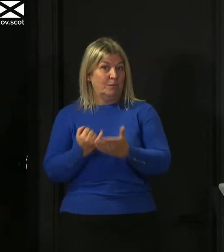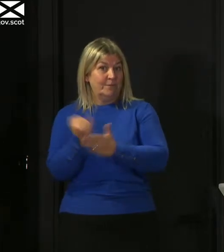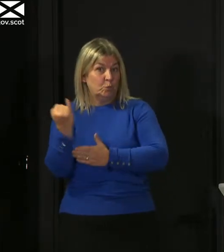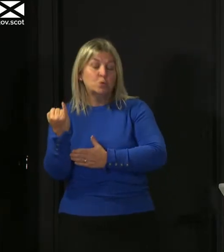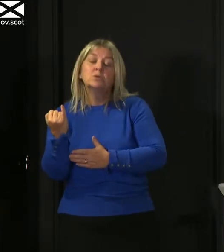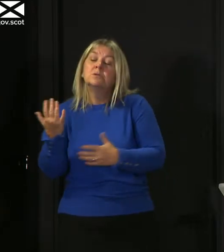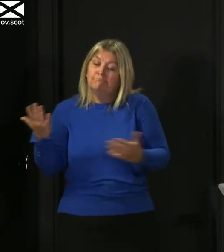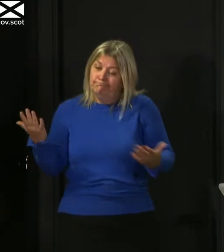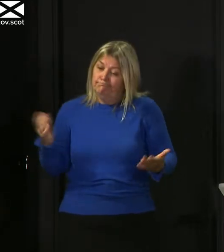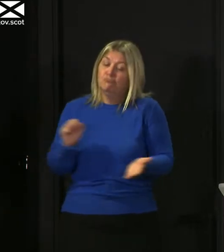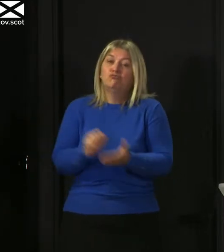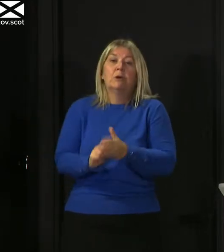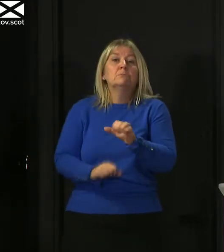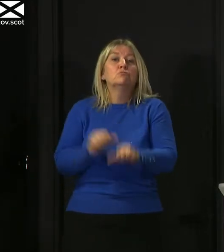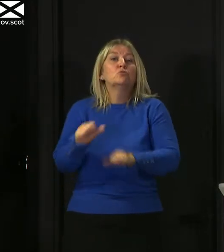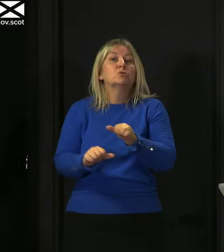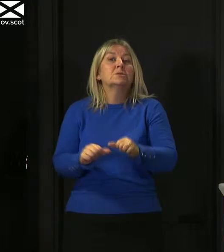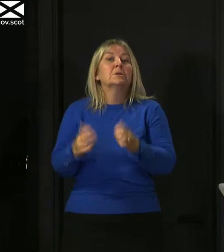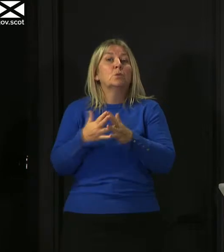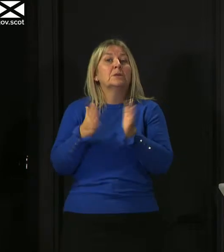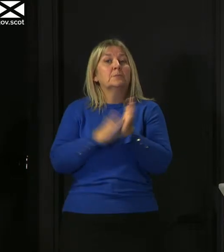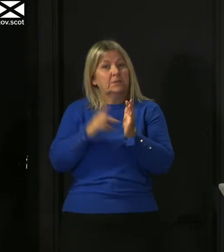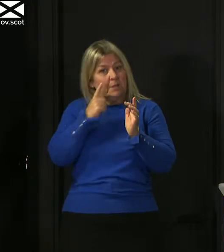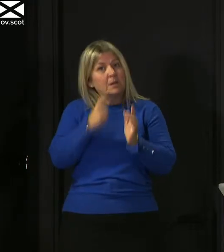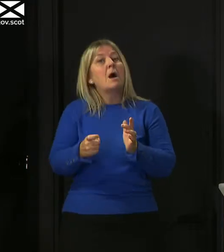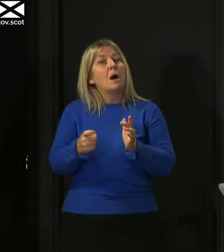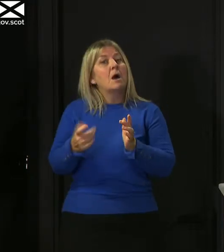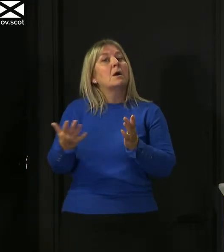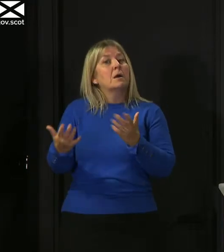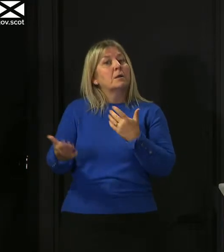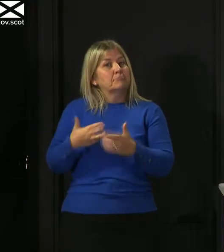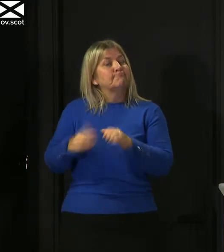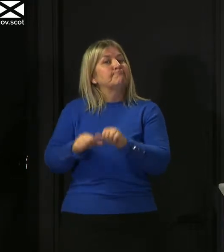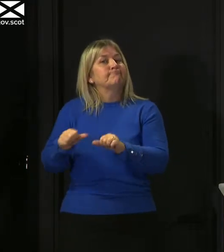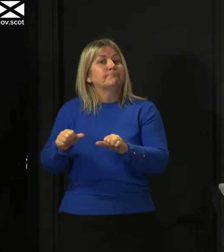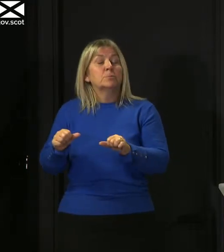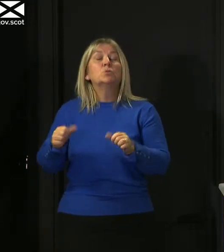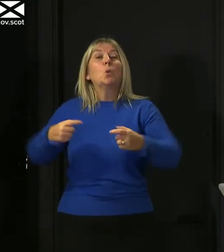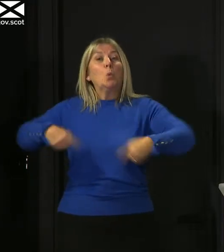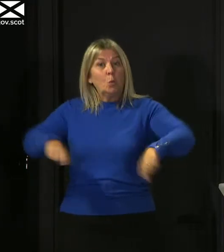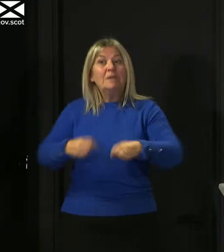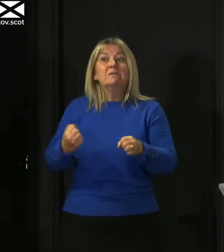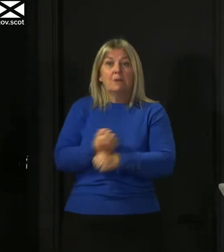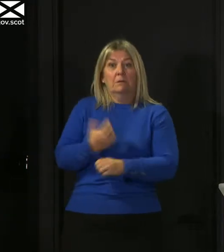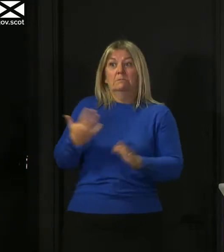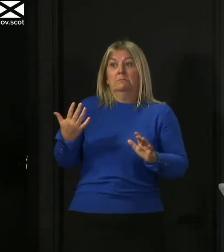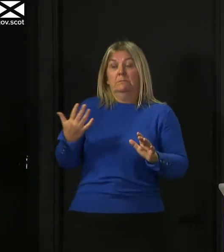have to be allowed to take their course then. We have acted to the maximum of what we can do based